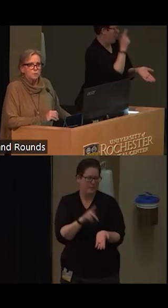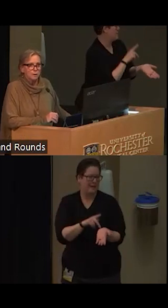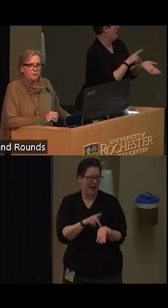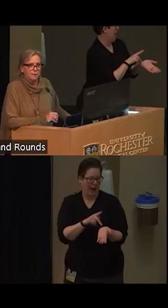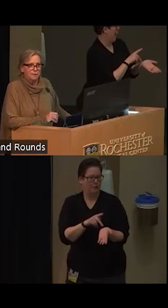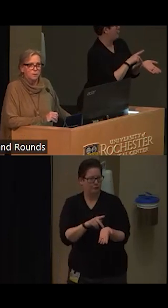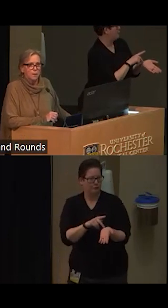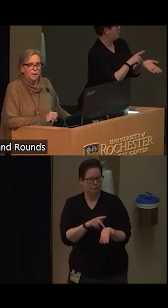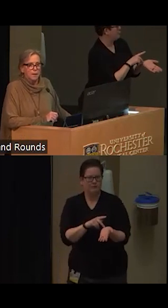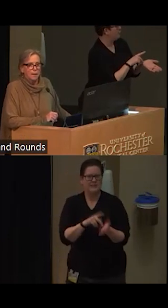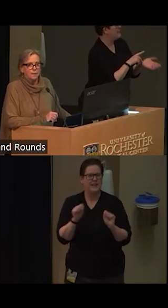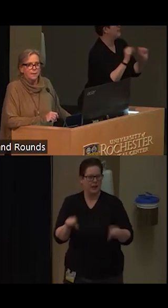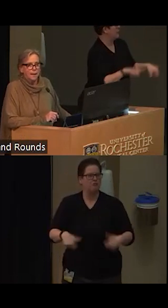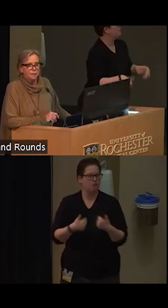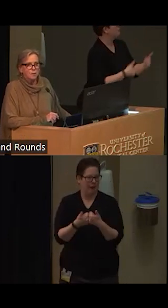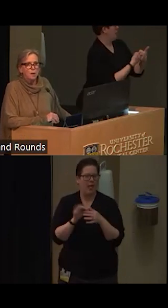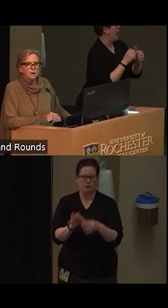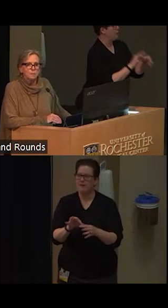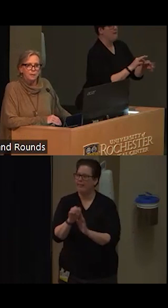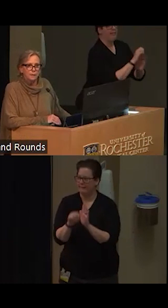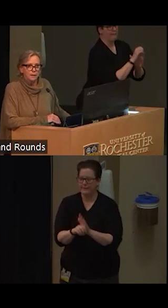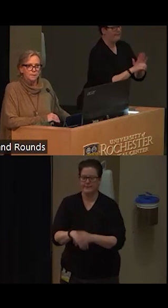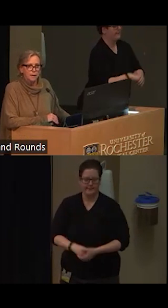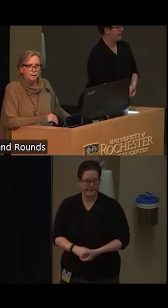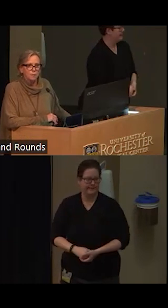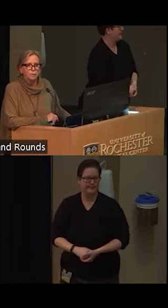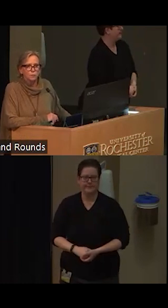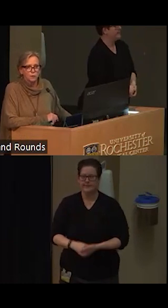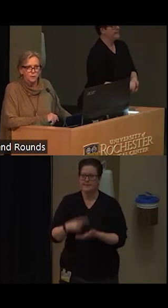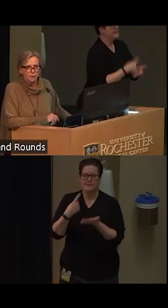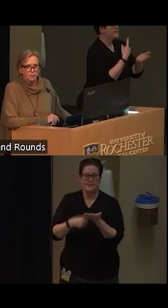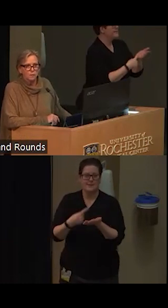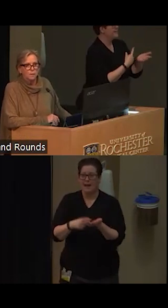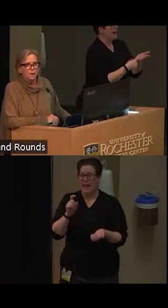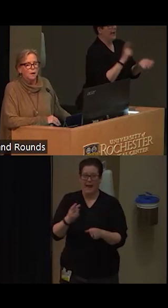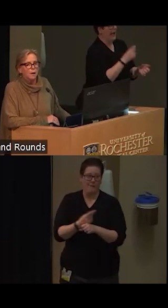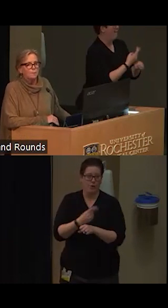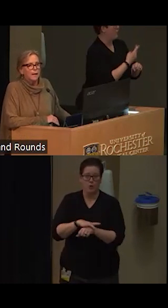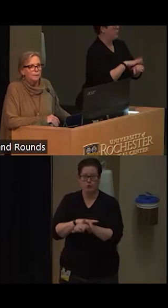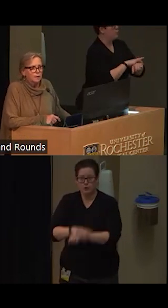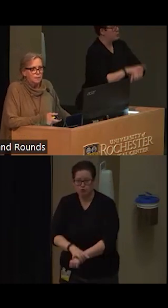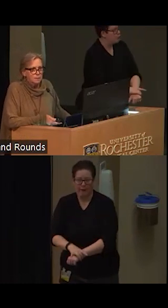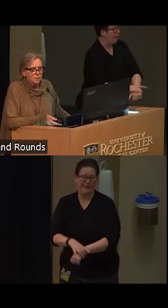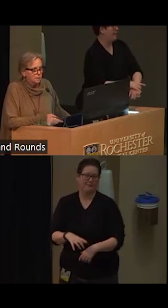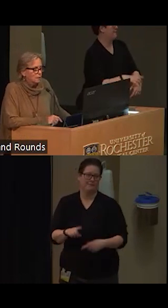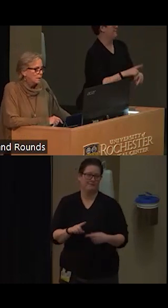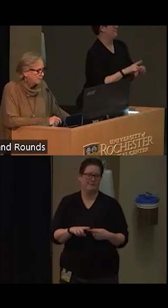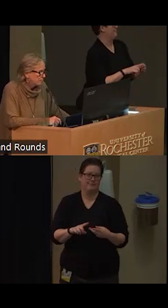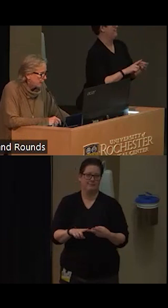to our ethics and that talking about things like use of restraints having a consultant come from